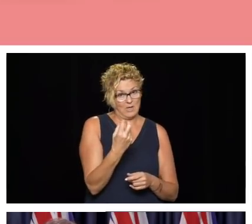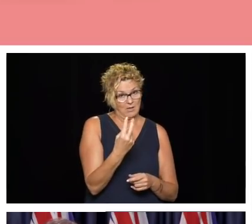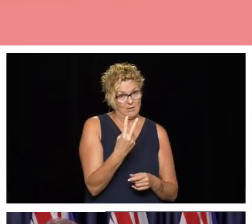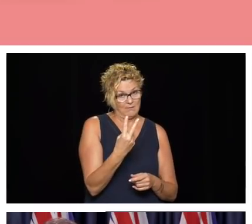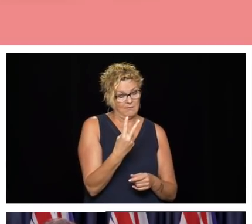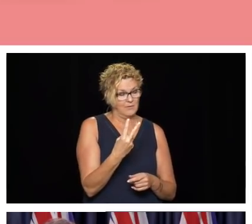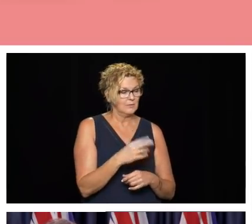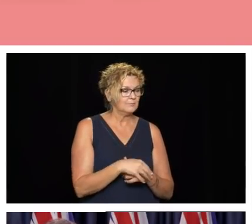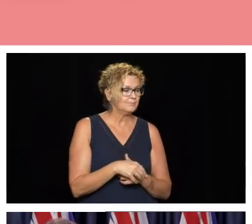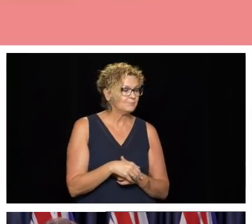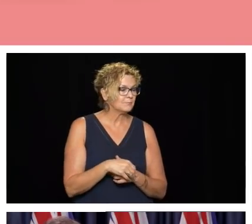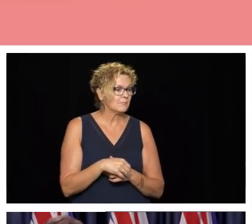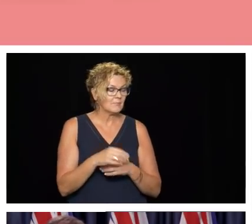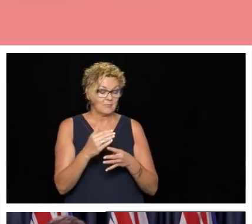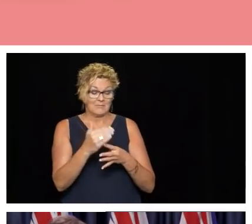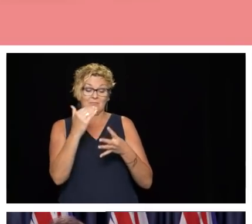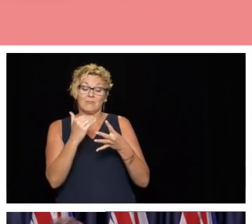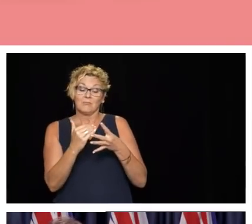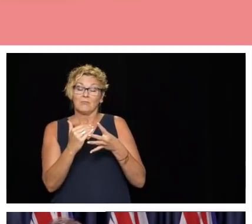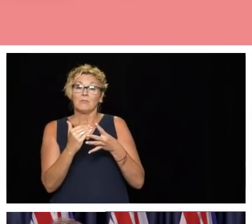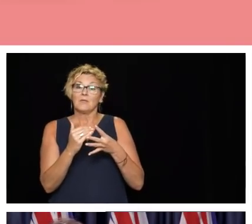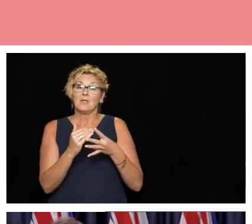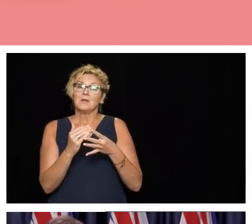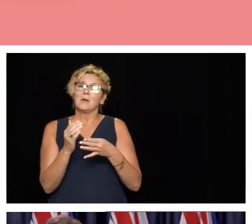whole.